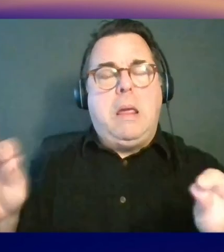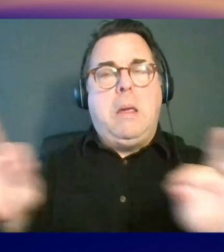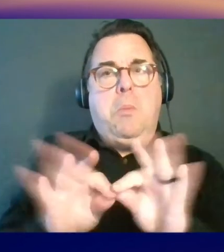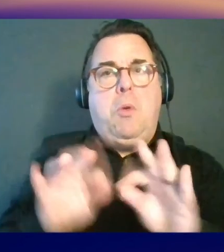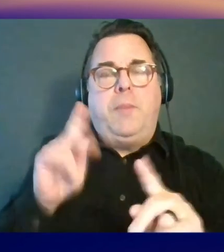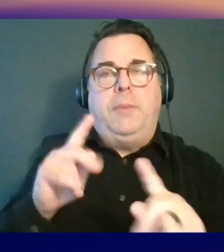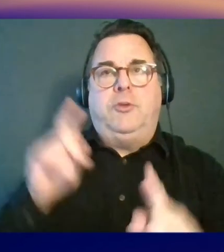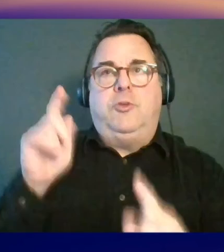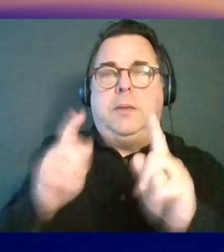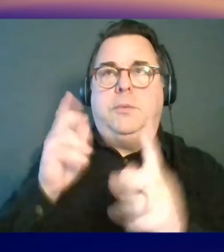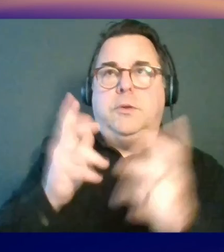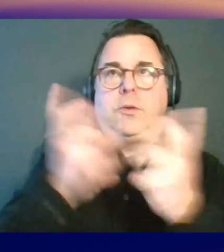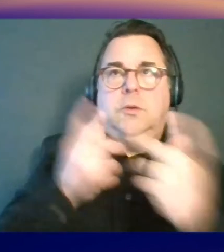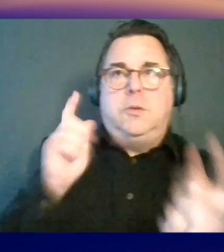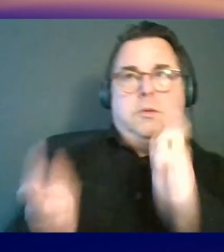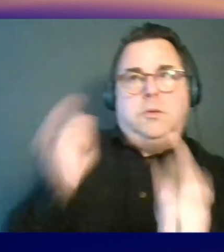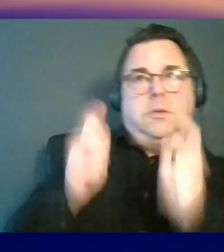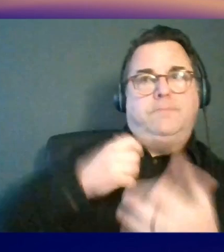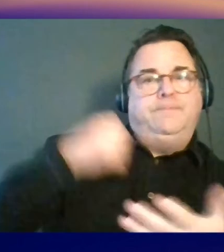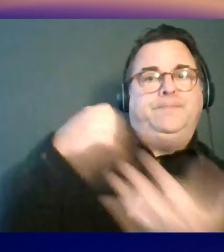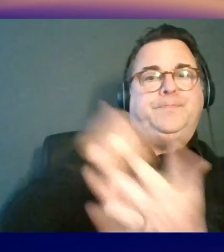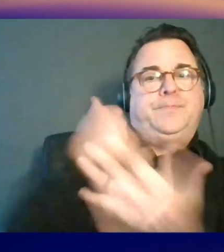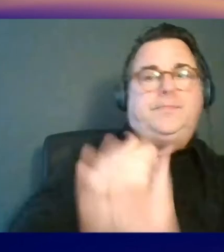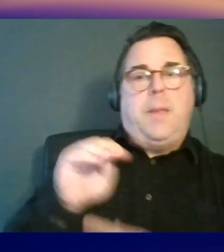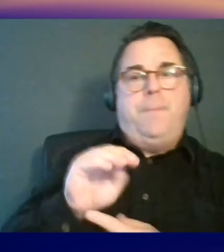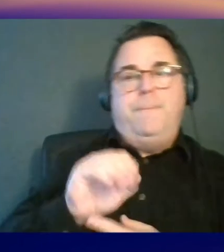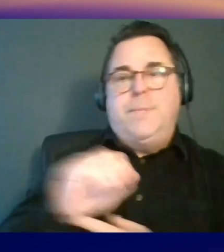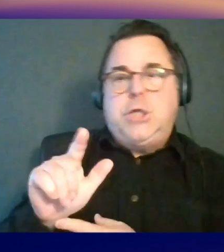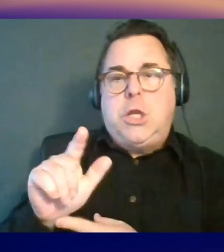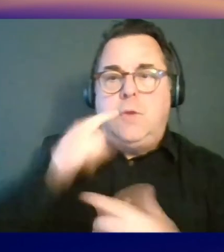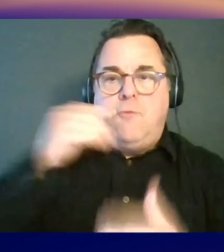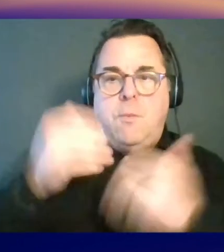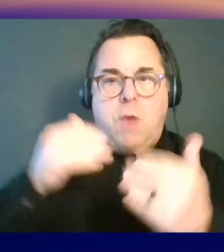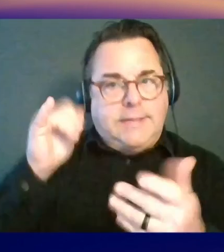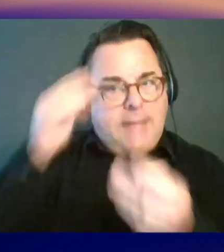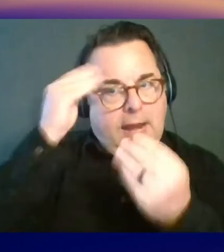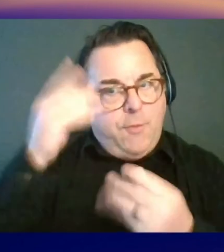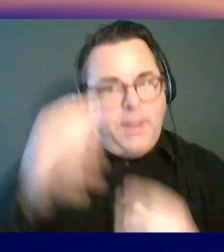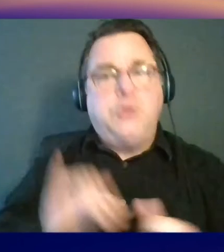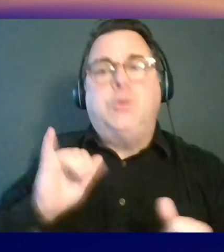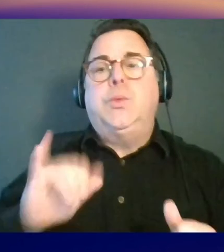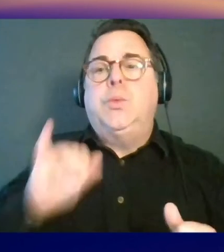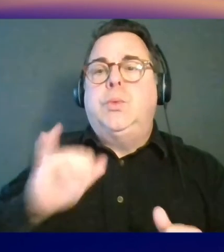and leverage machine learning to be able to process that data. Yeah, yeah. Yeah, exactly.